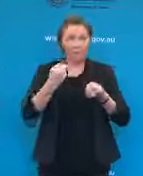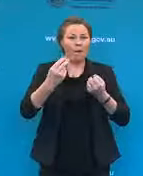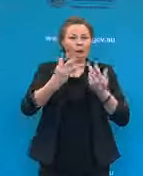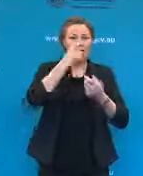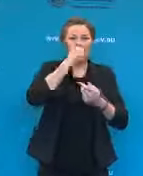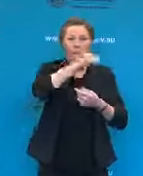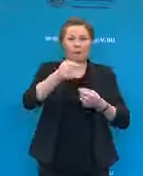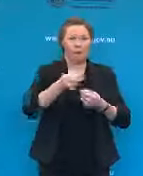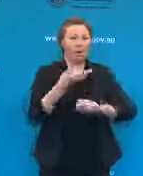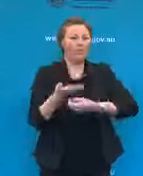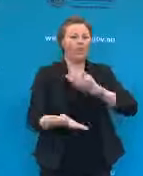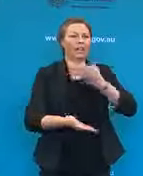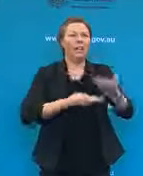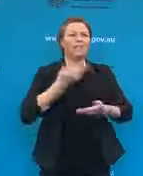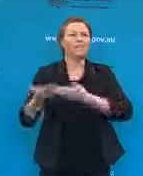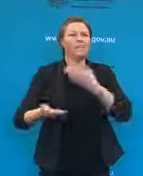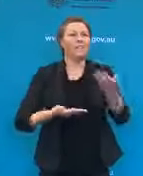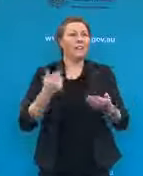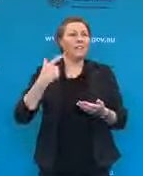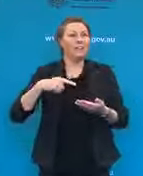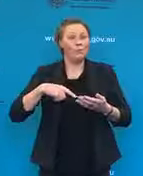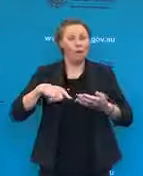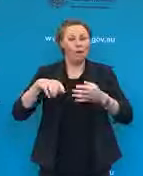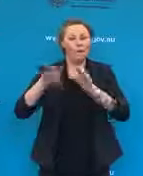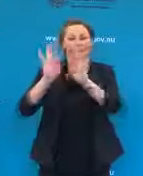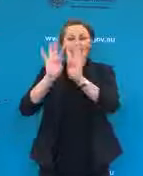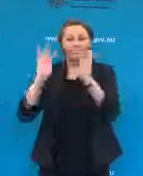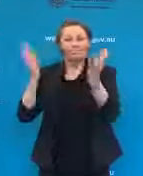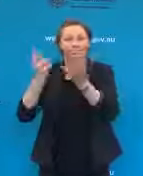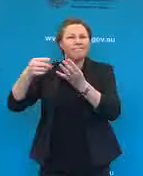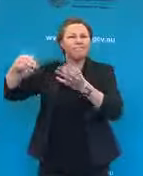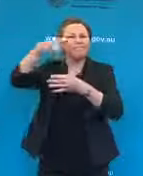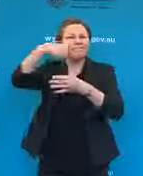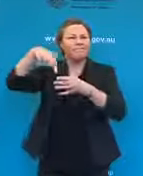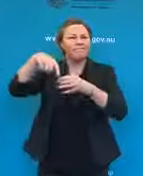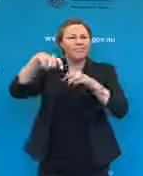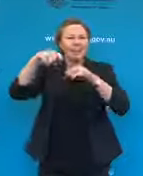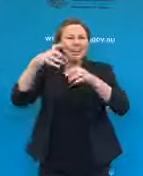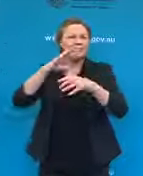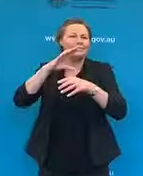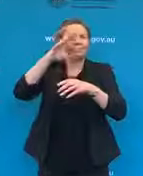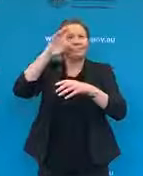why AHPPC, with the blessing of the Victorian authorities put in that